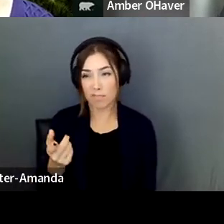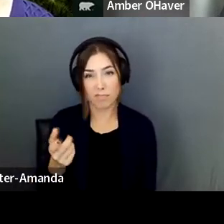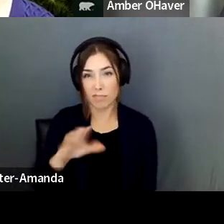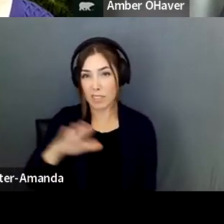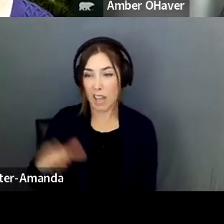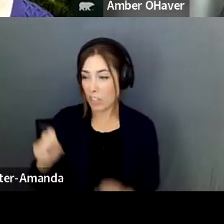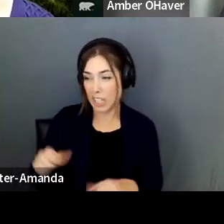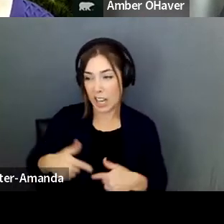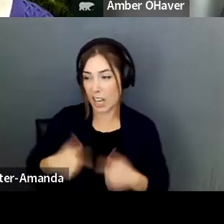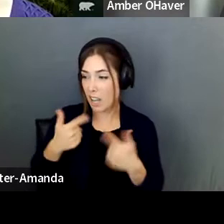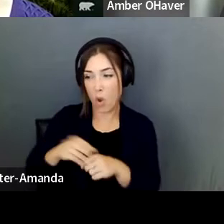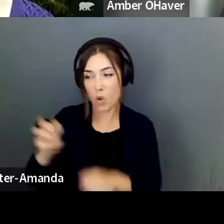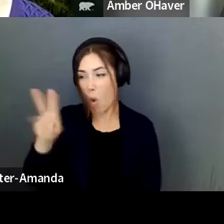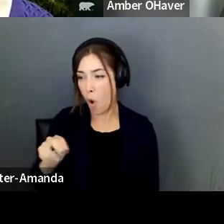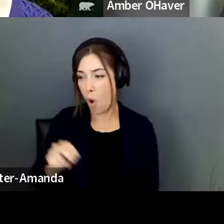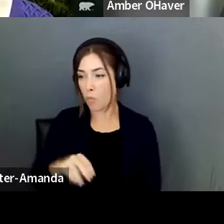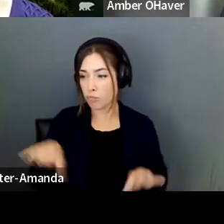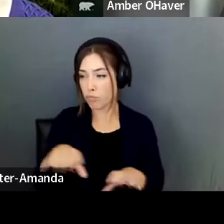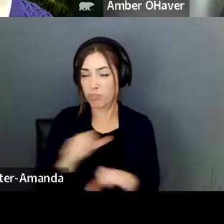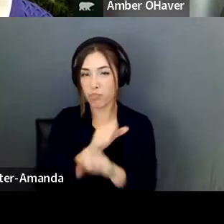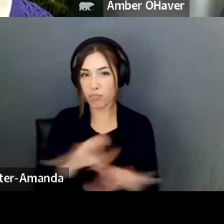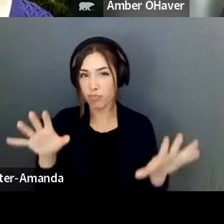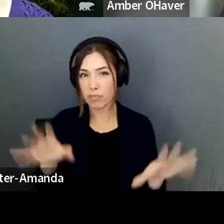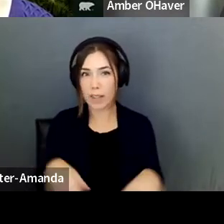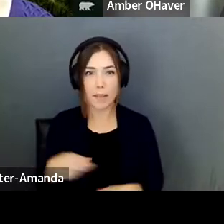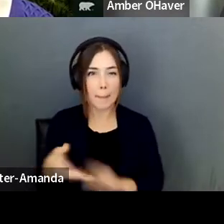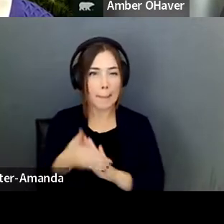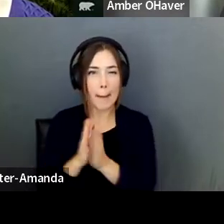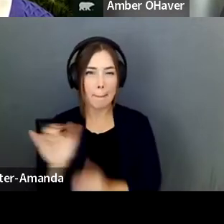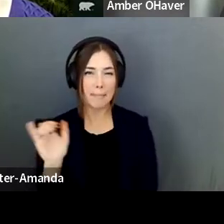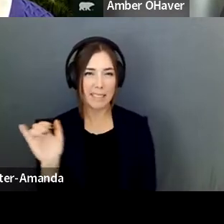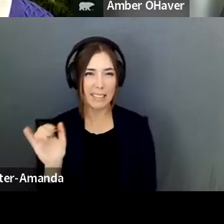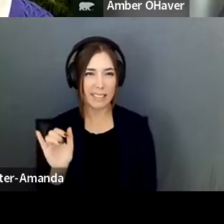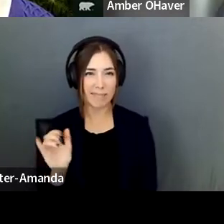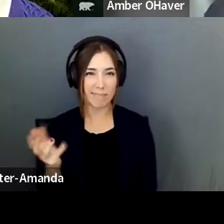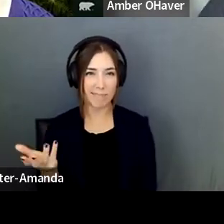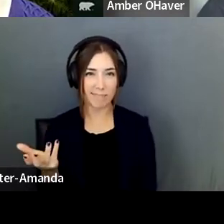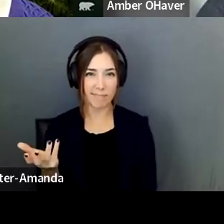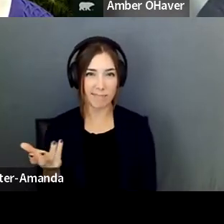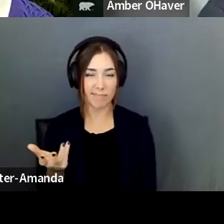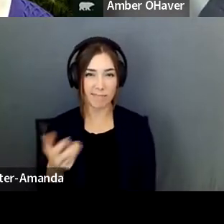And they become almost, you know, recluses in their own home because they this know what